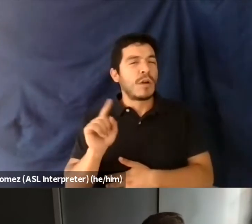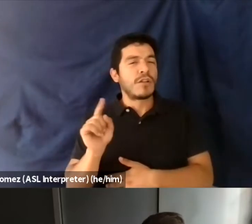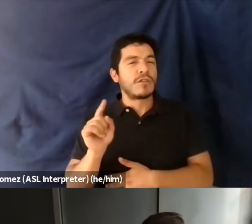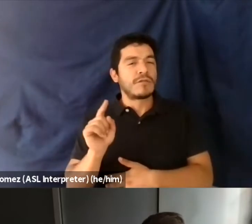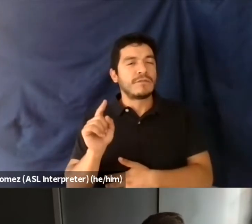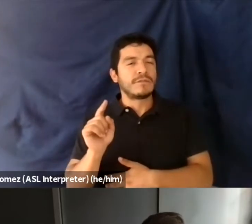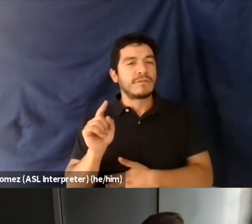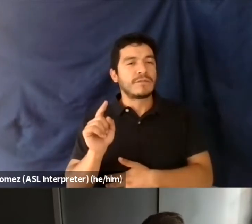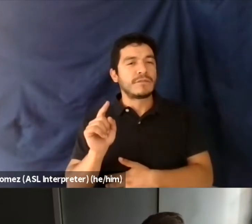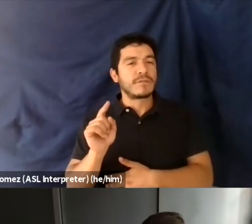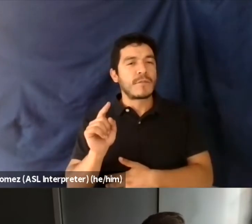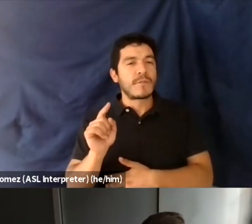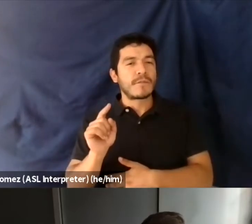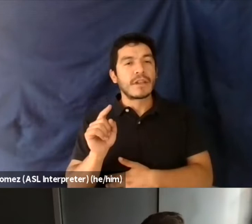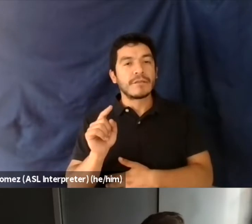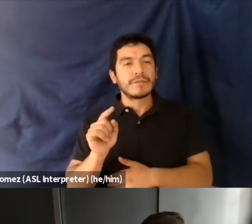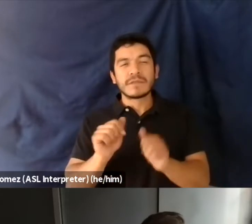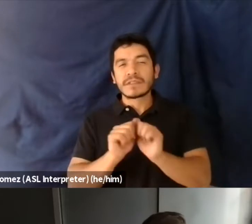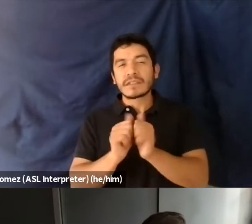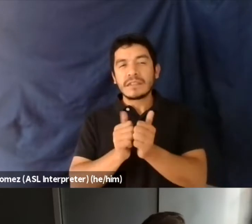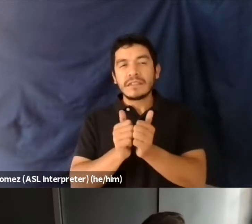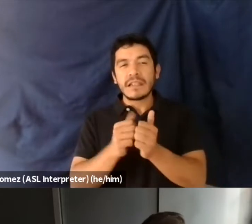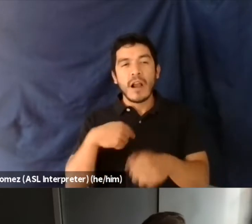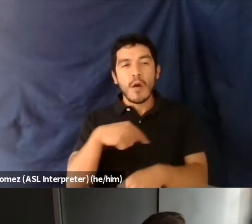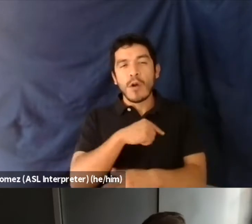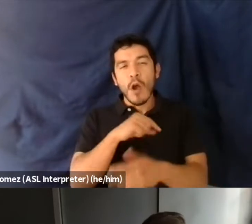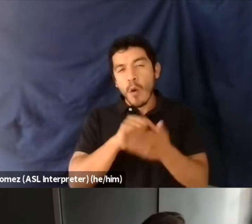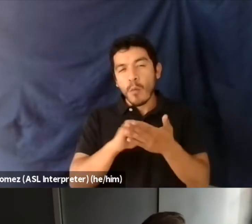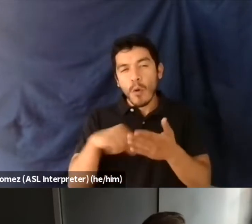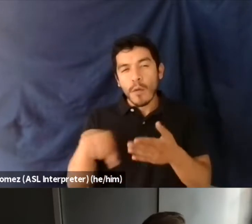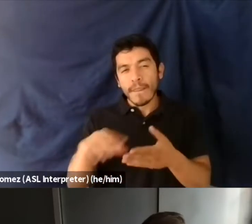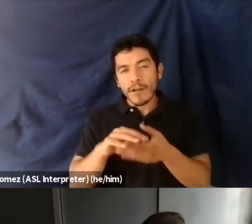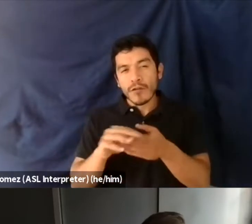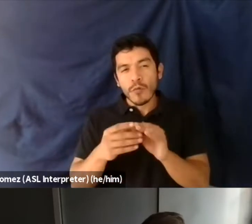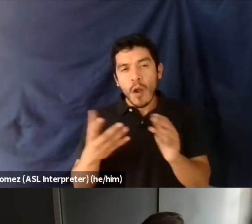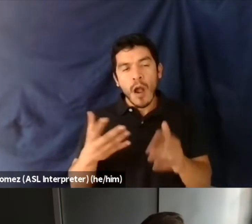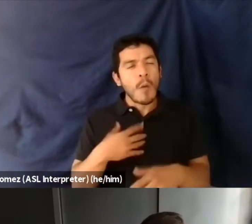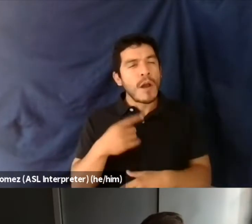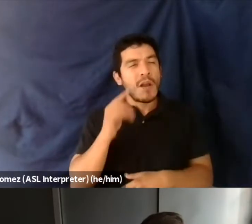the nuts and bolts I was thinking about how we wrote this or what I would say about writing this Max. And I was thinking like,